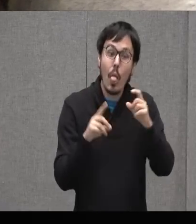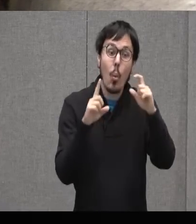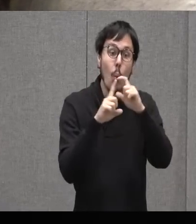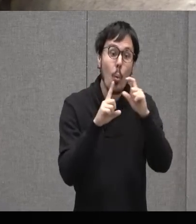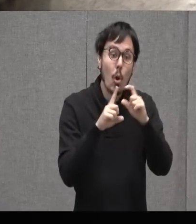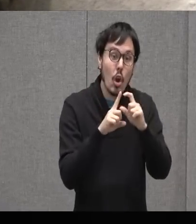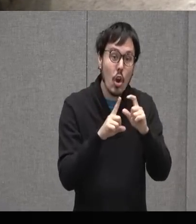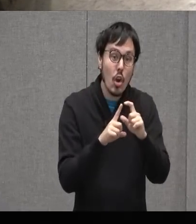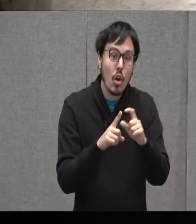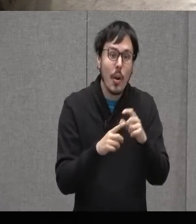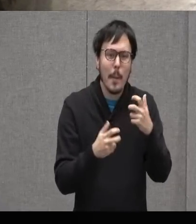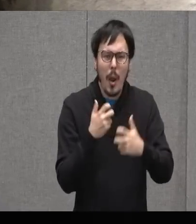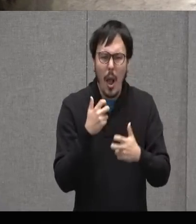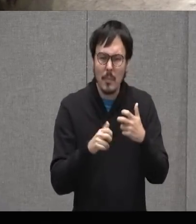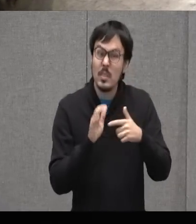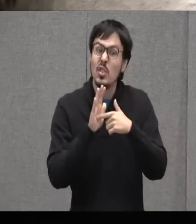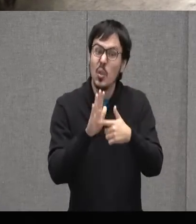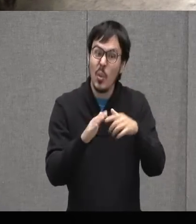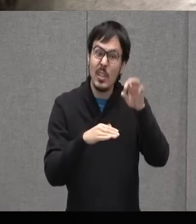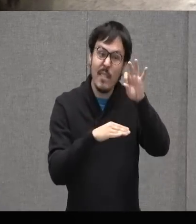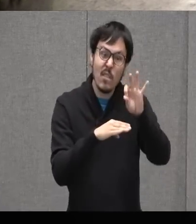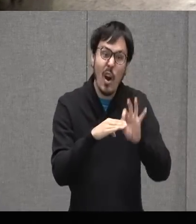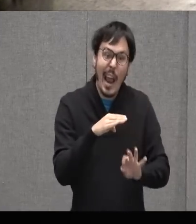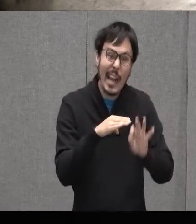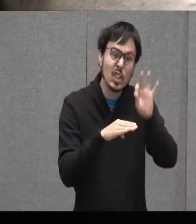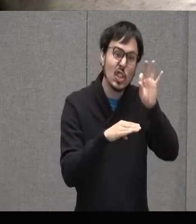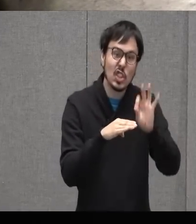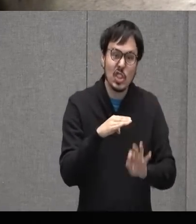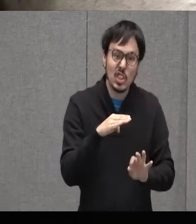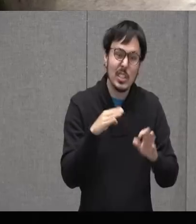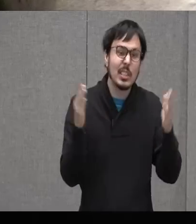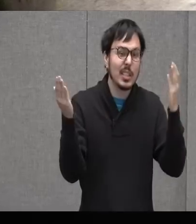There's fractions and comparisons and temperatures